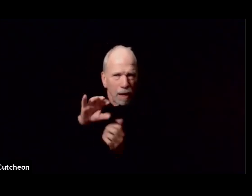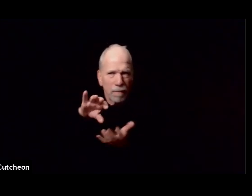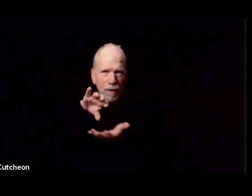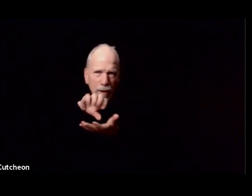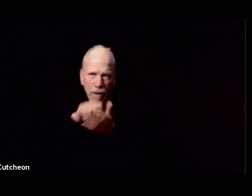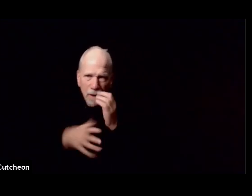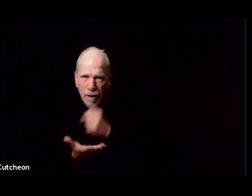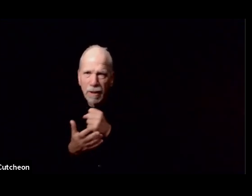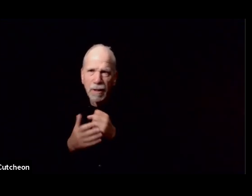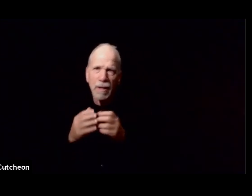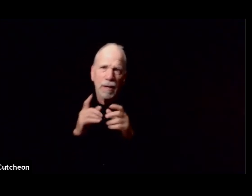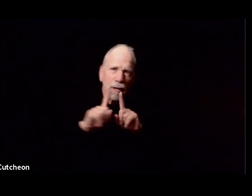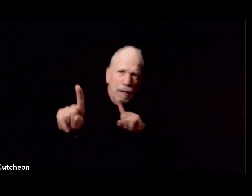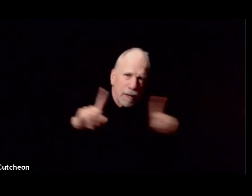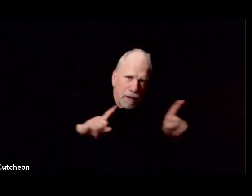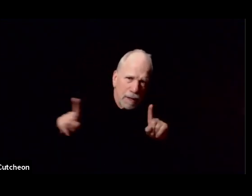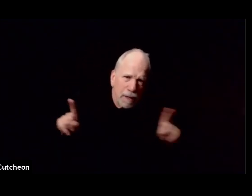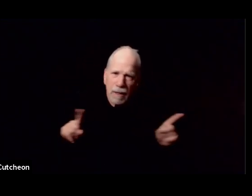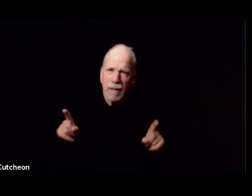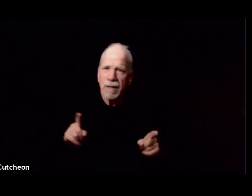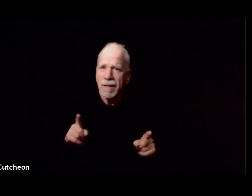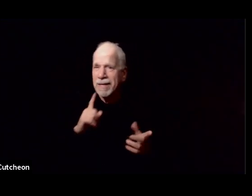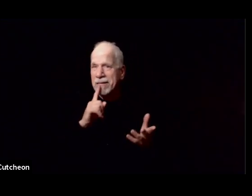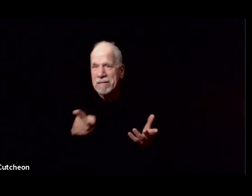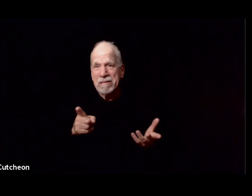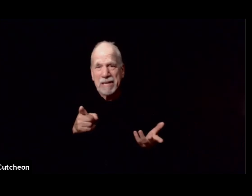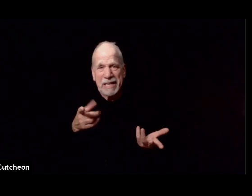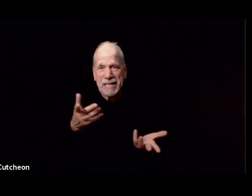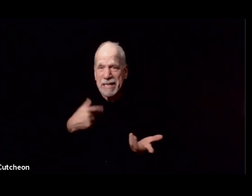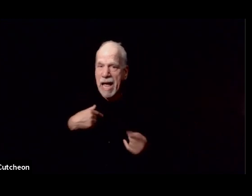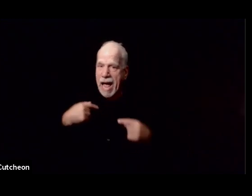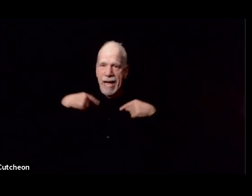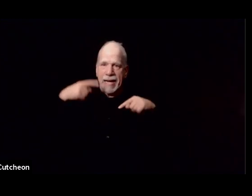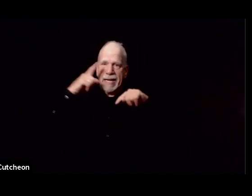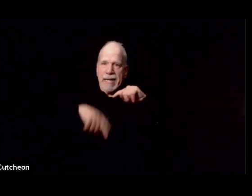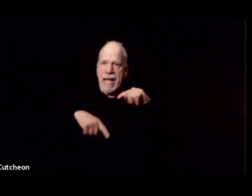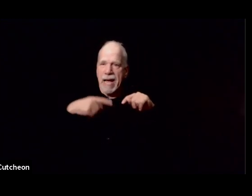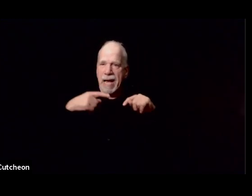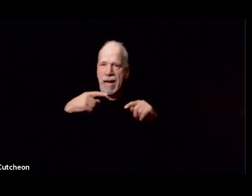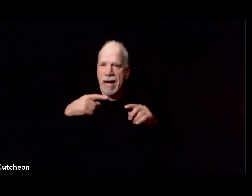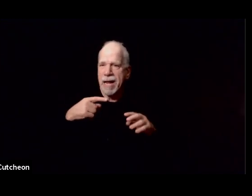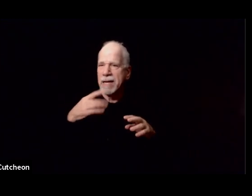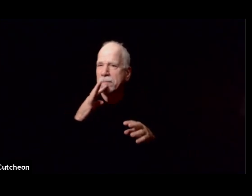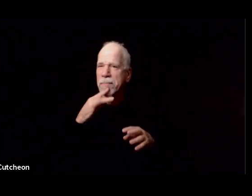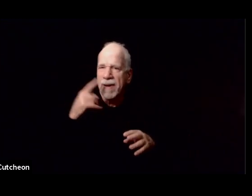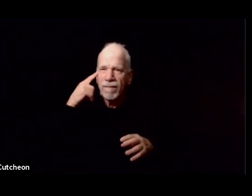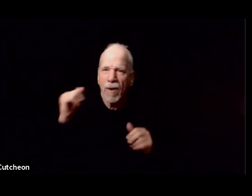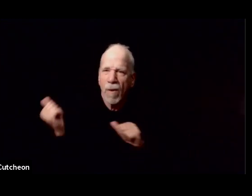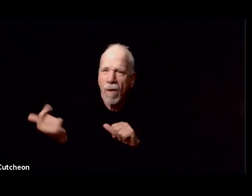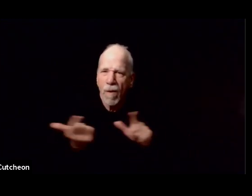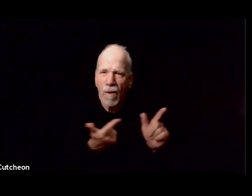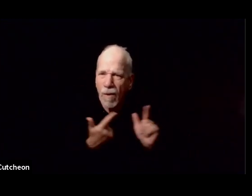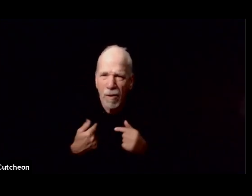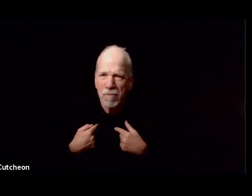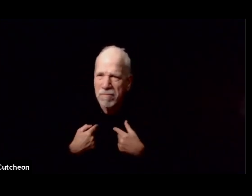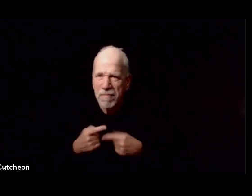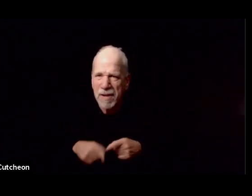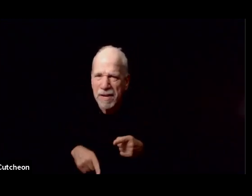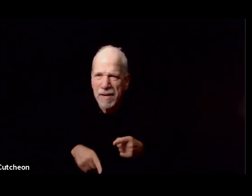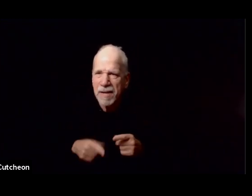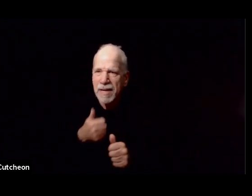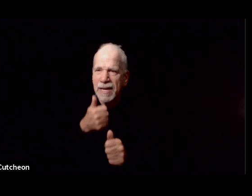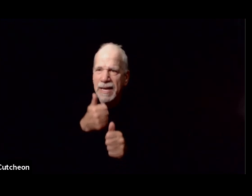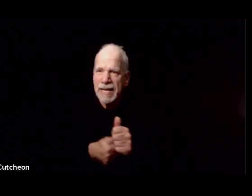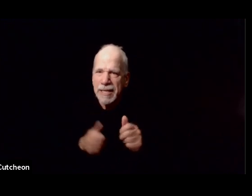Dr. Hick: And I'll just tag on to what Ruth is saying you know I think there's a lot of